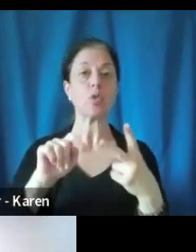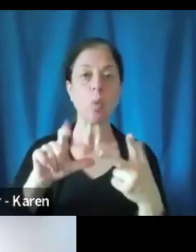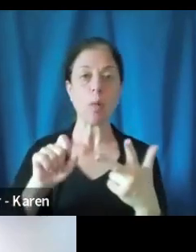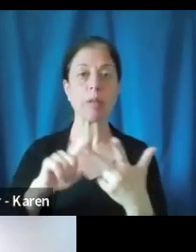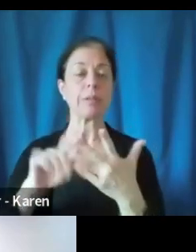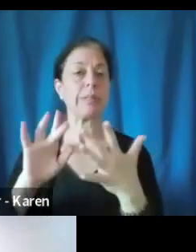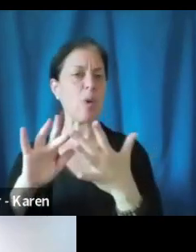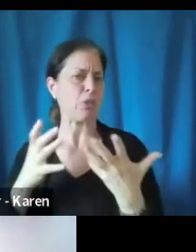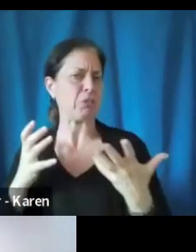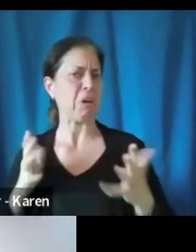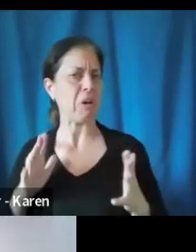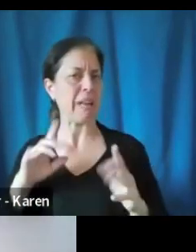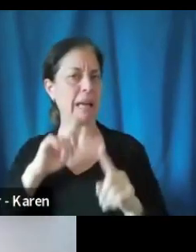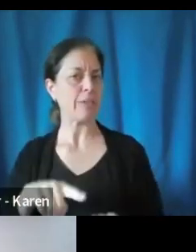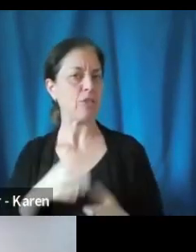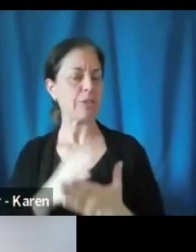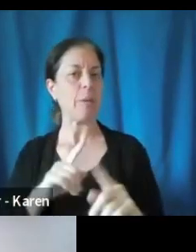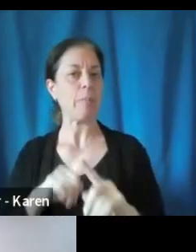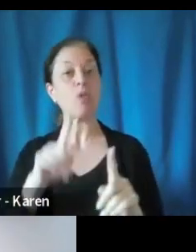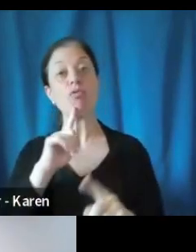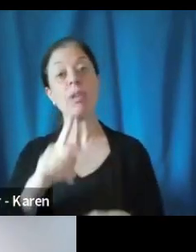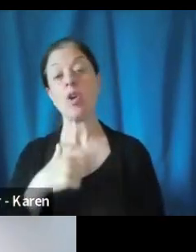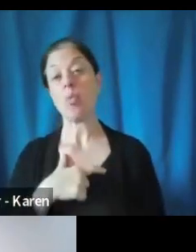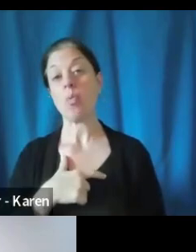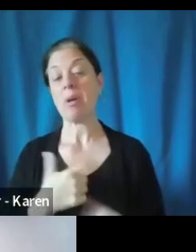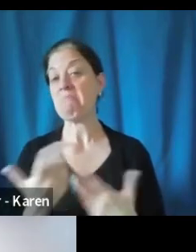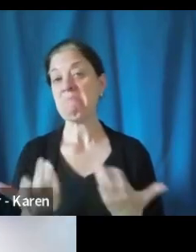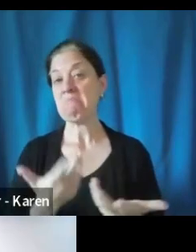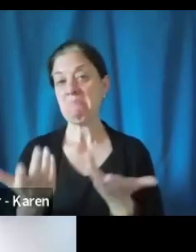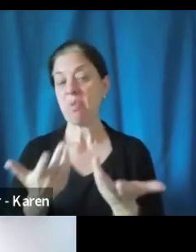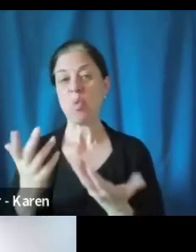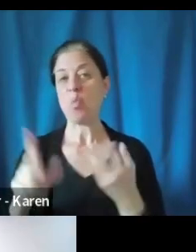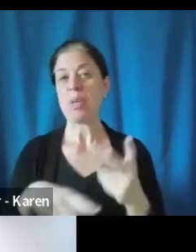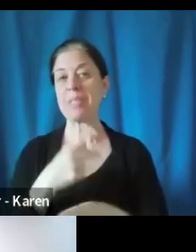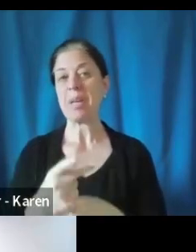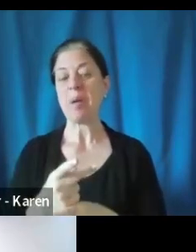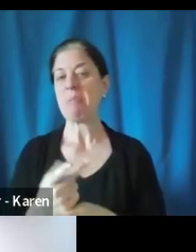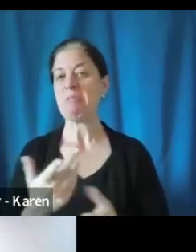course in this field. Any initiatives, tools or networks which some of you have